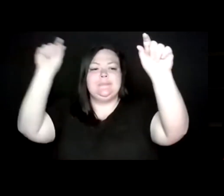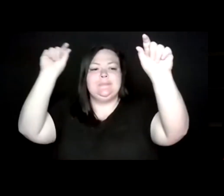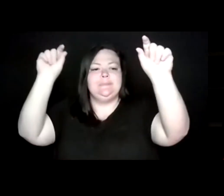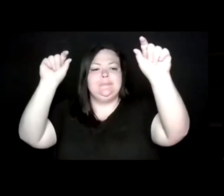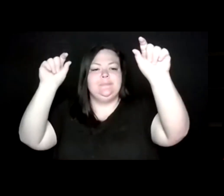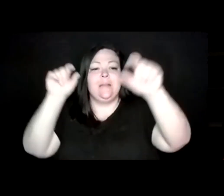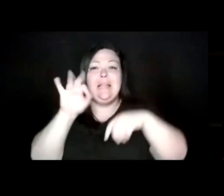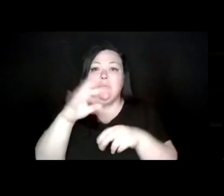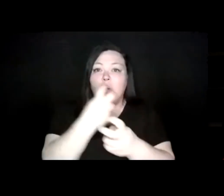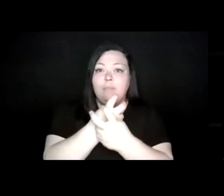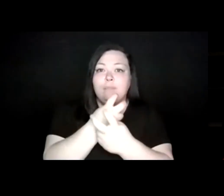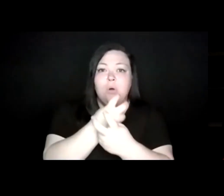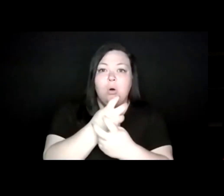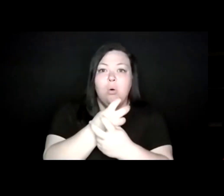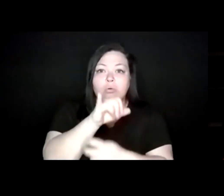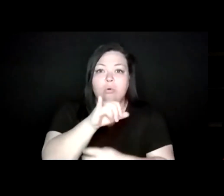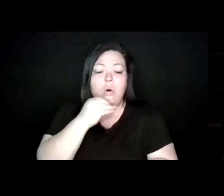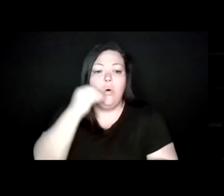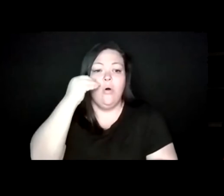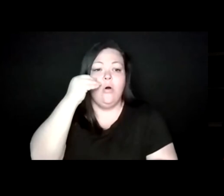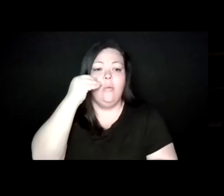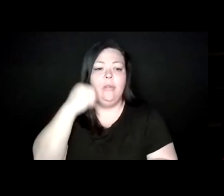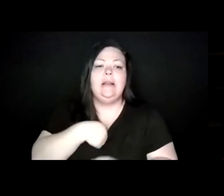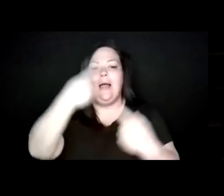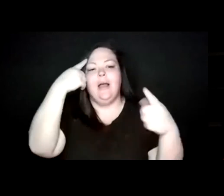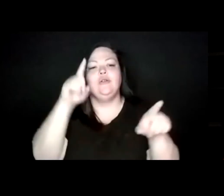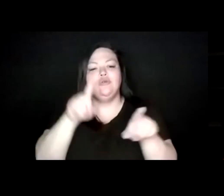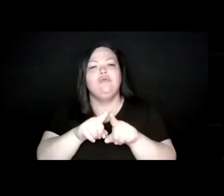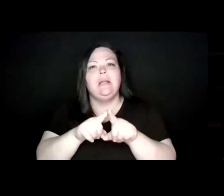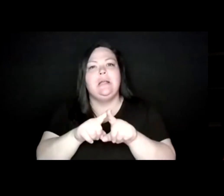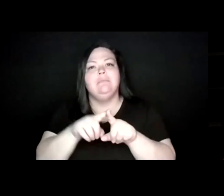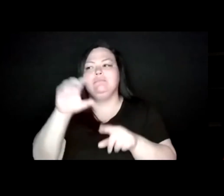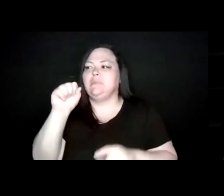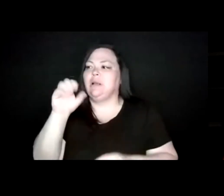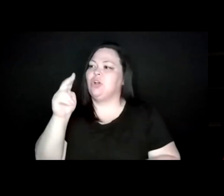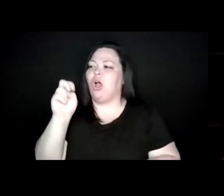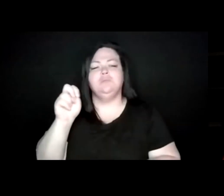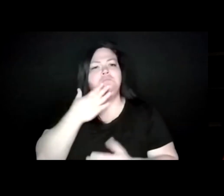if your bones are a home/ then i agree the sconce is a nice touch//